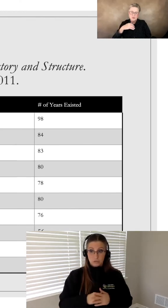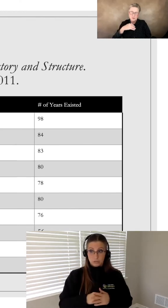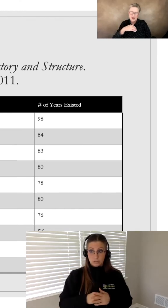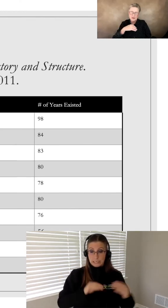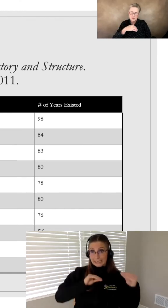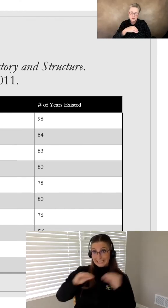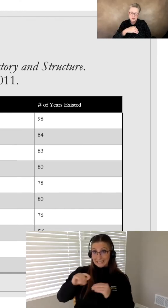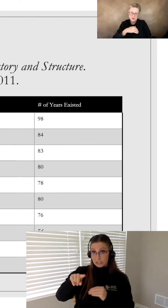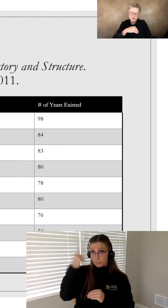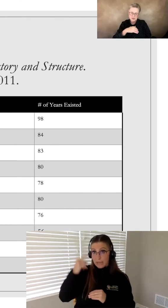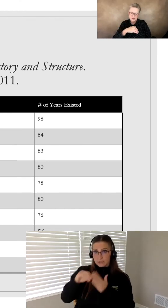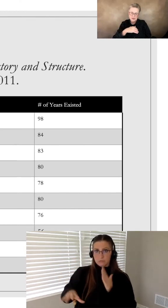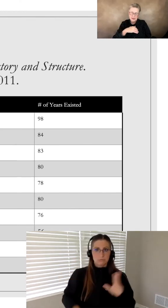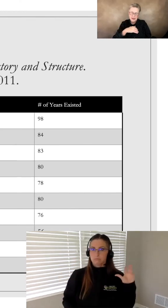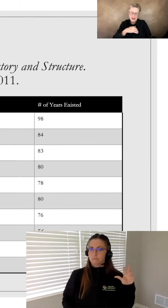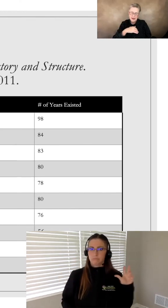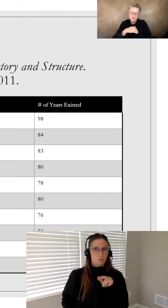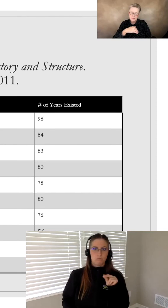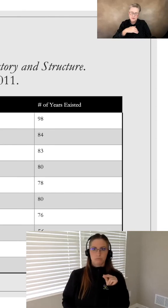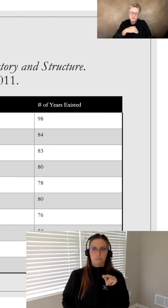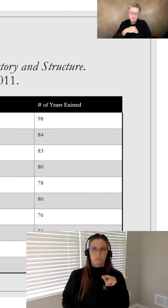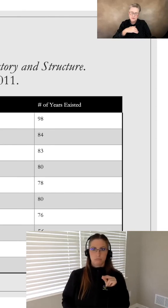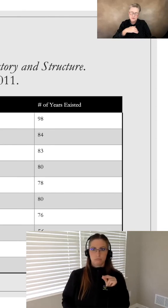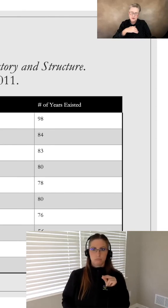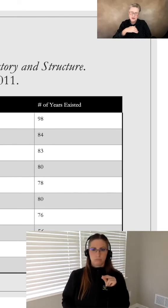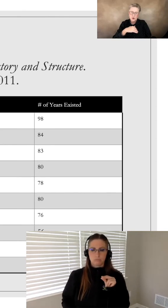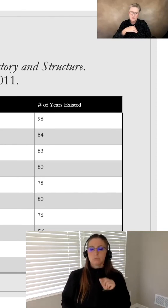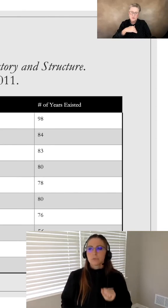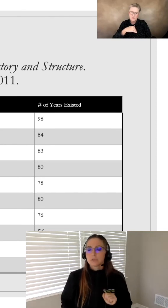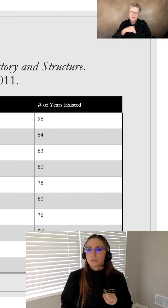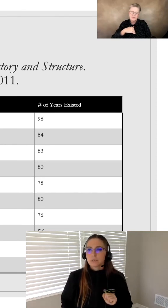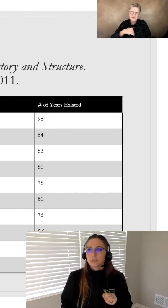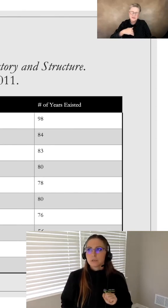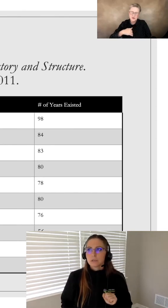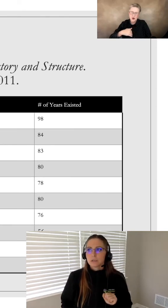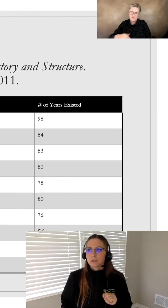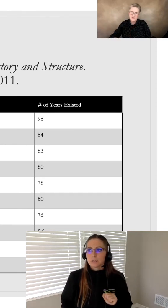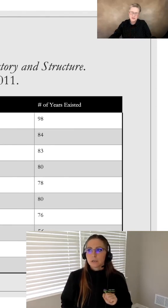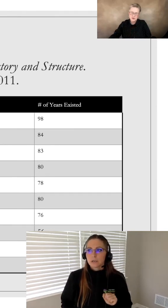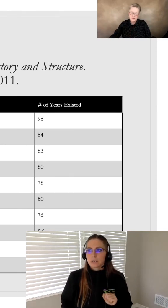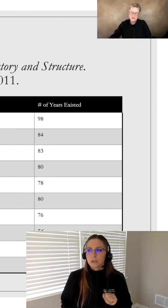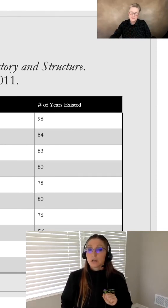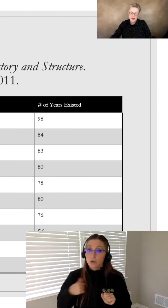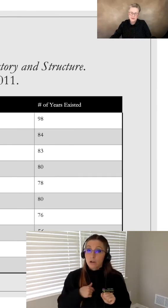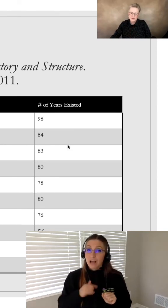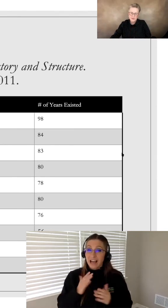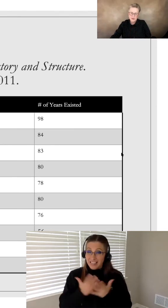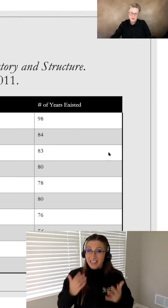the Black students and we've missed a lot of this history, the sadness of it